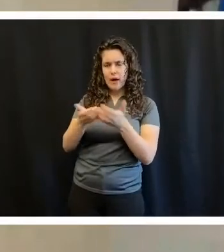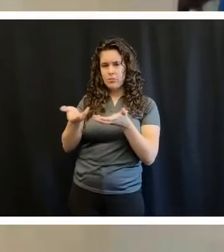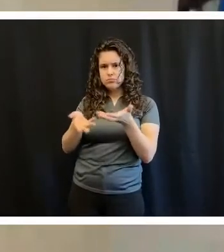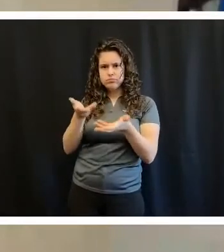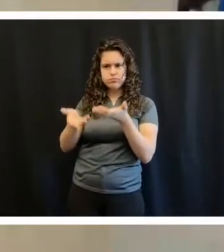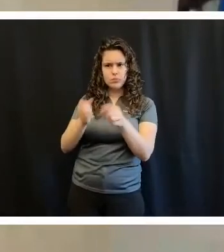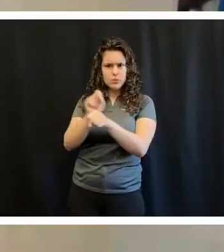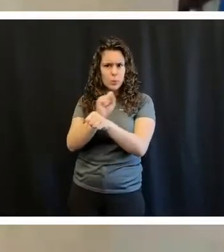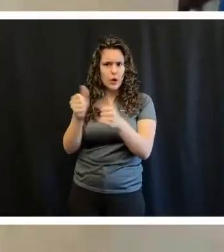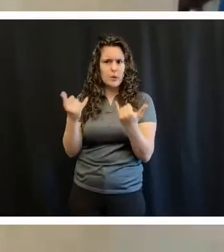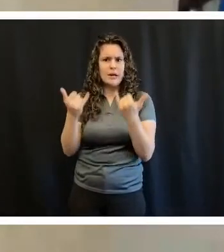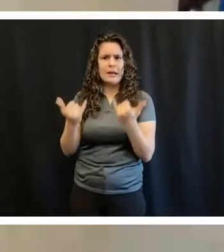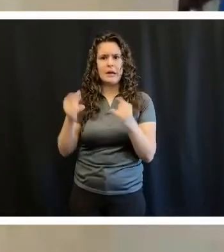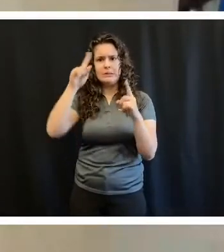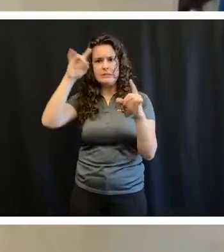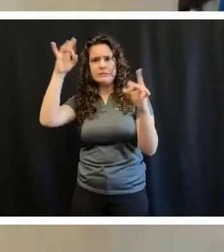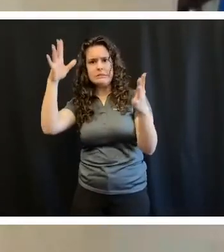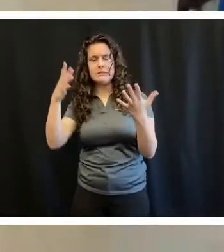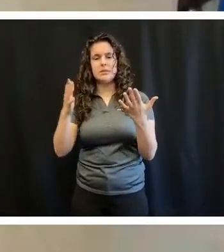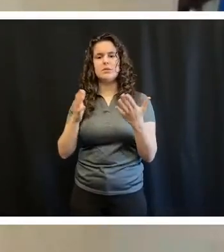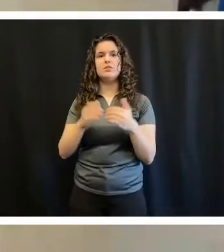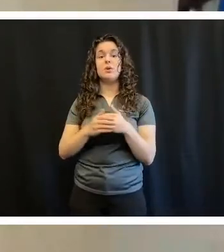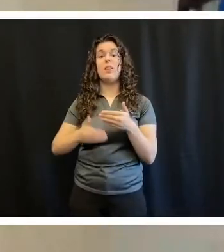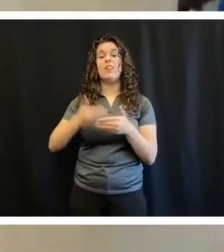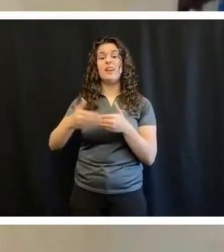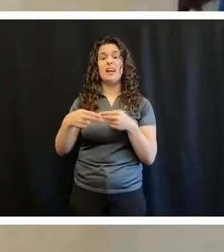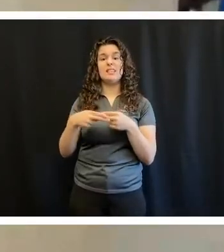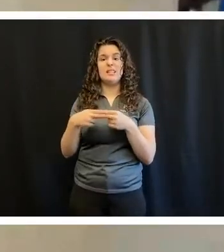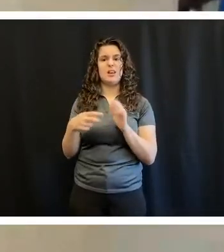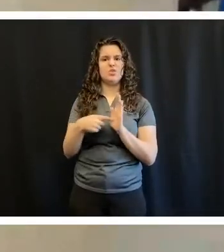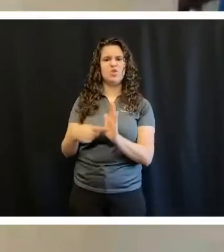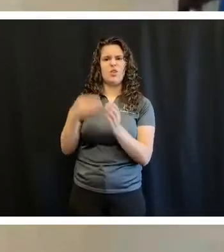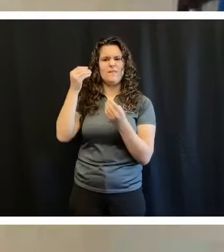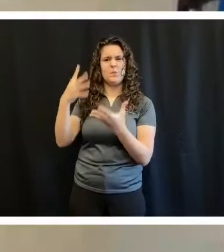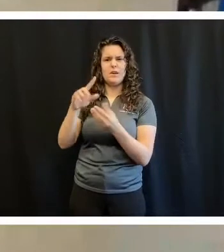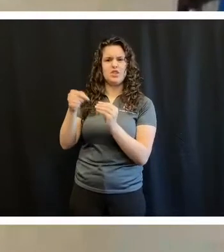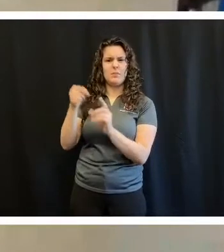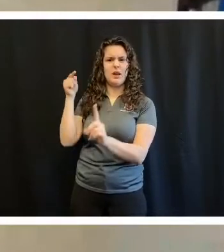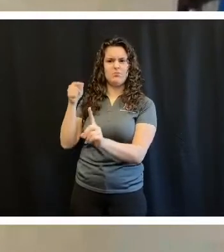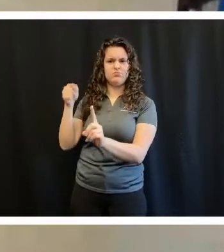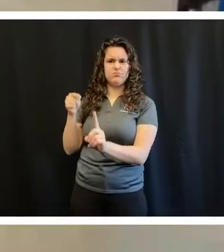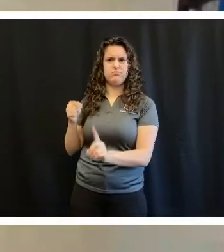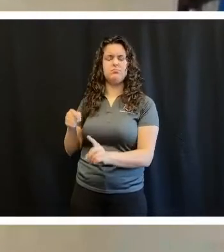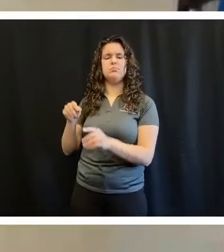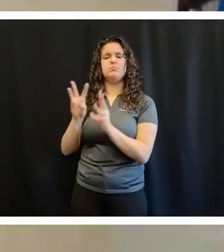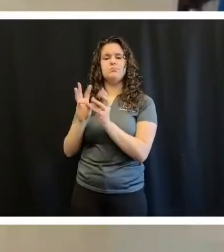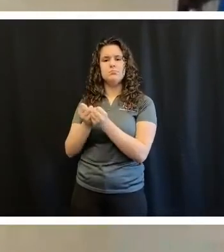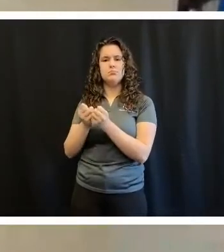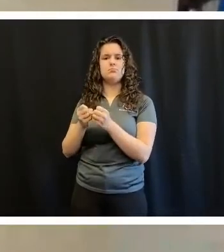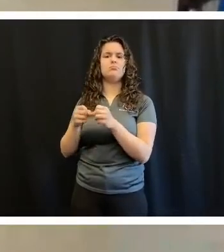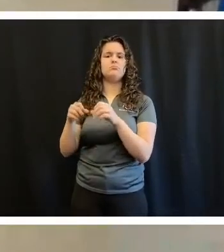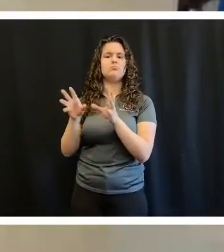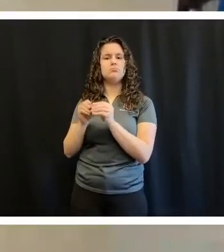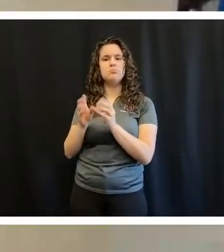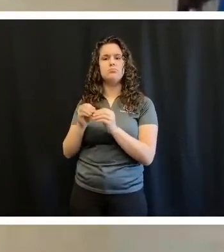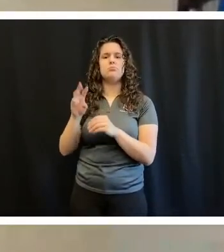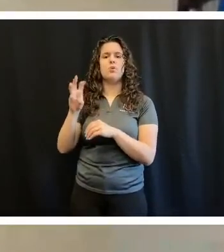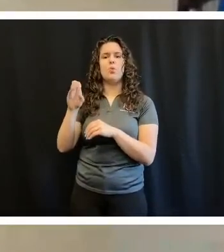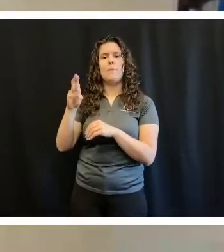So let me see if I can get the next slide up that's got the information about those webinars. And number six is thinking about